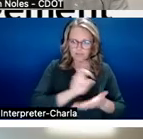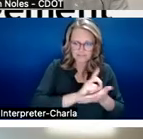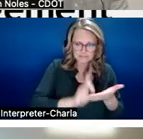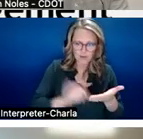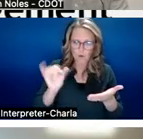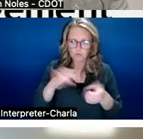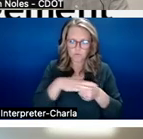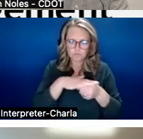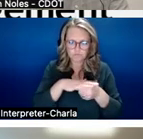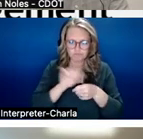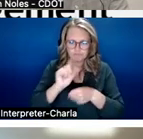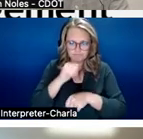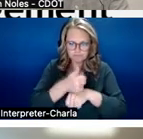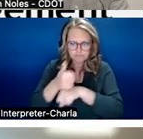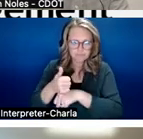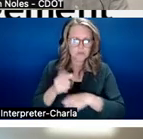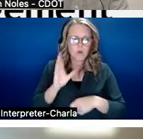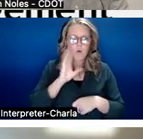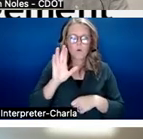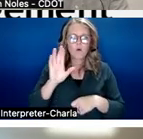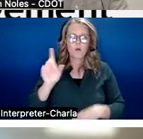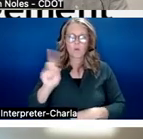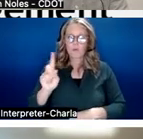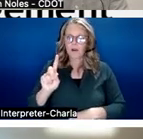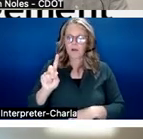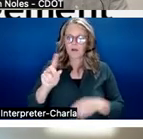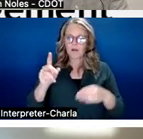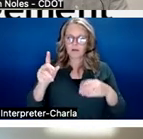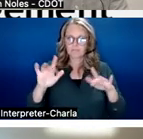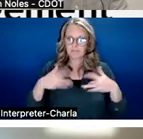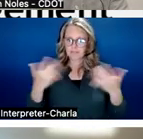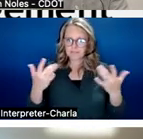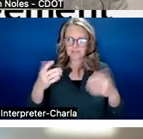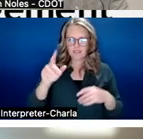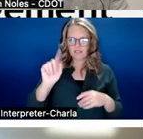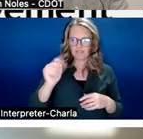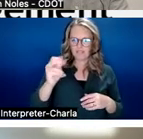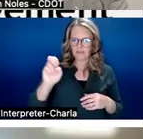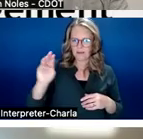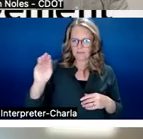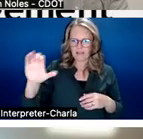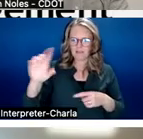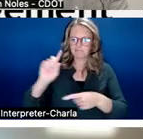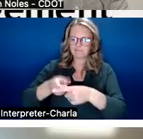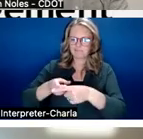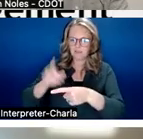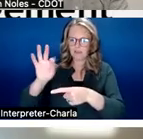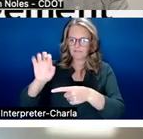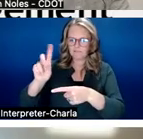at the MAC, on the north end of the corridor. So that's roughly at the intersection of Federal Boulevard and 72nd Avenue.